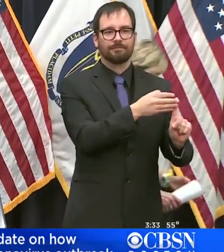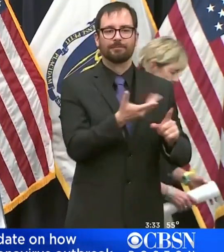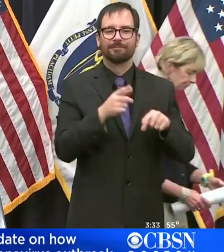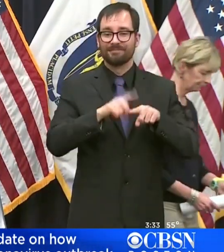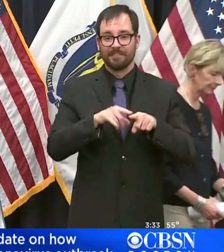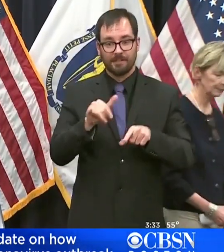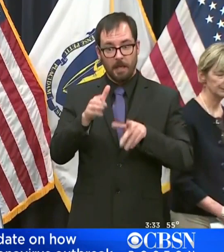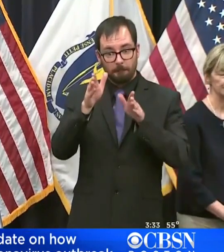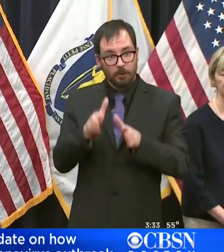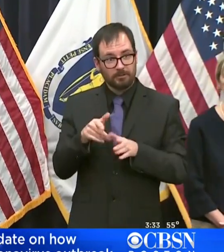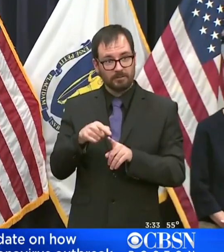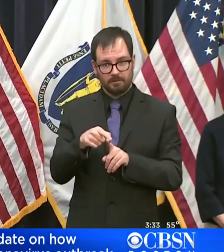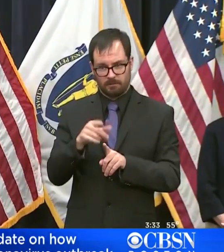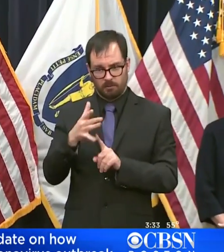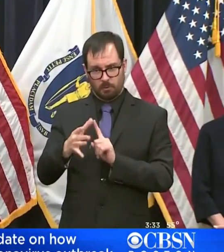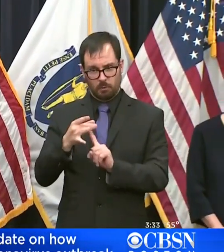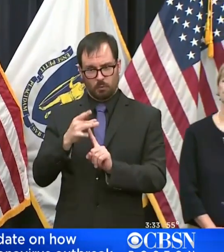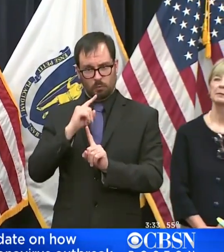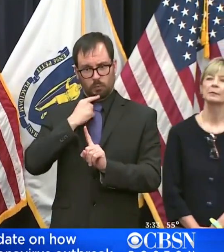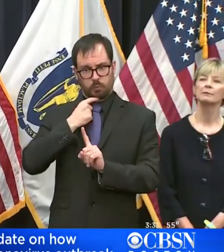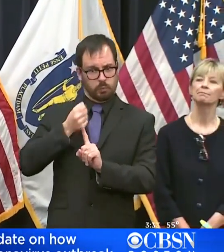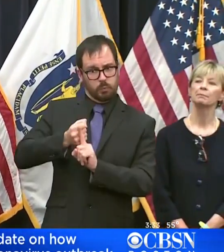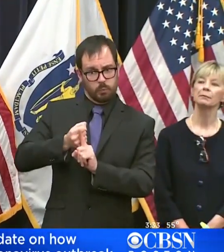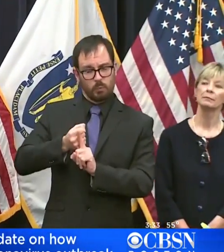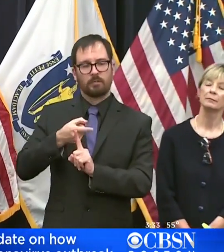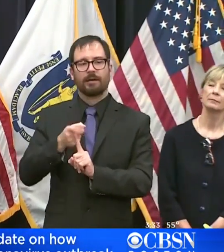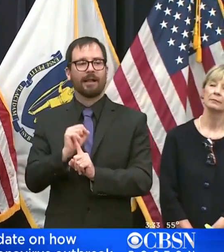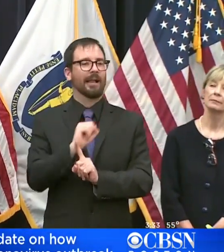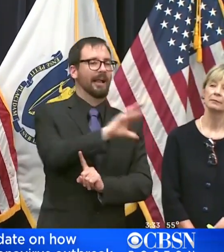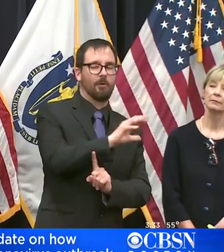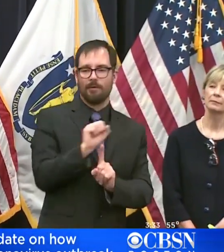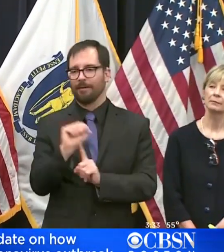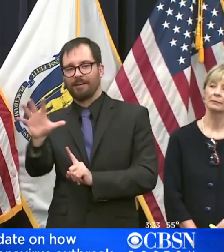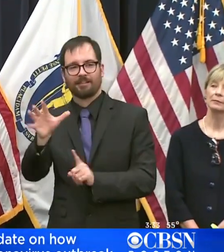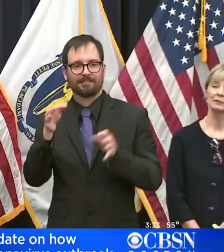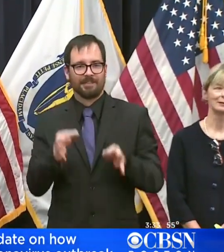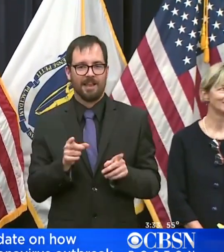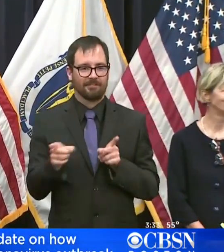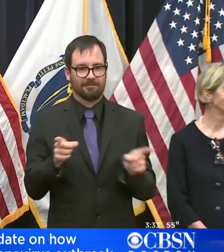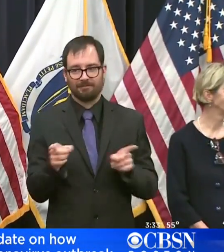IN FOR. WHETHER IT IS A FIRST RESPONDER AND THE LIKE.